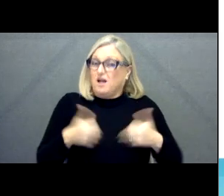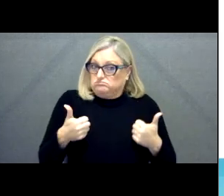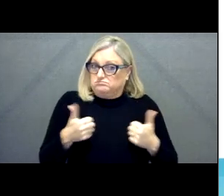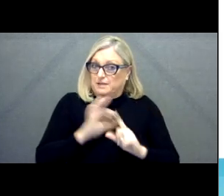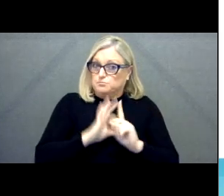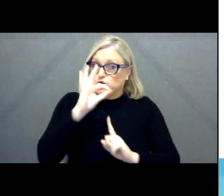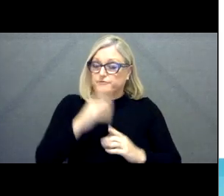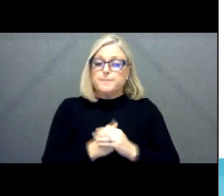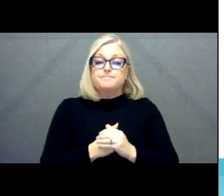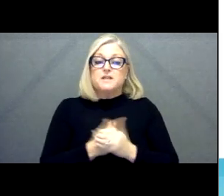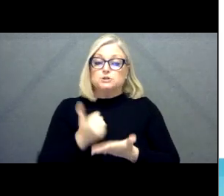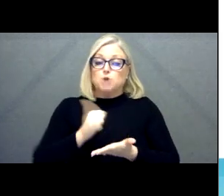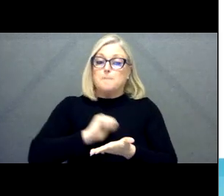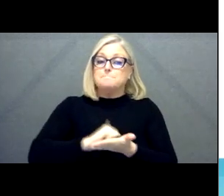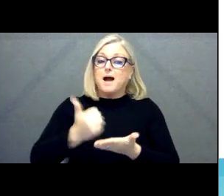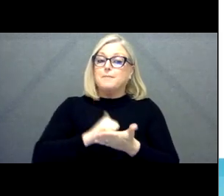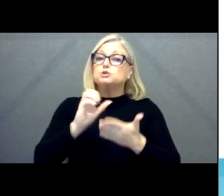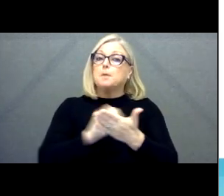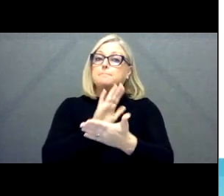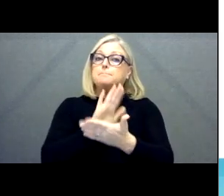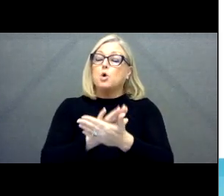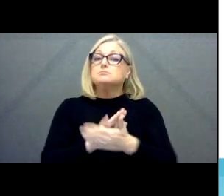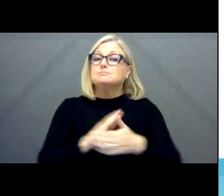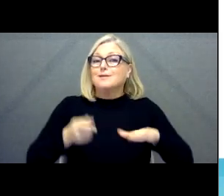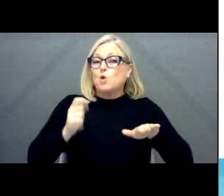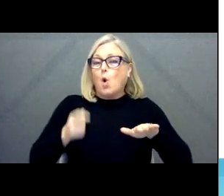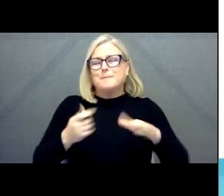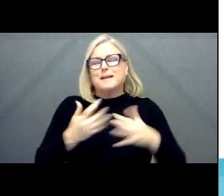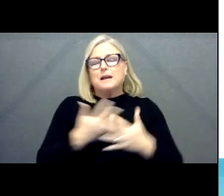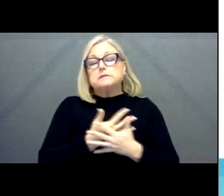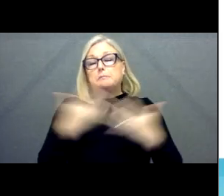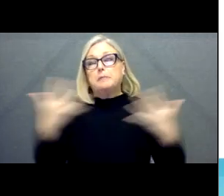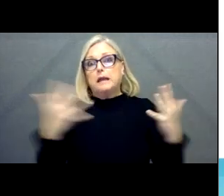it's a nice long report for everybody to read but it's really um demonstrates the positive outcomes